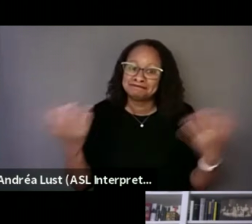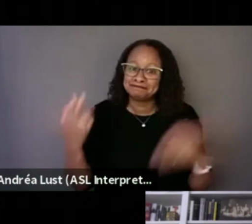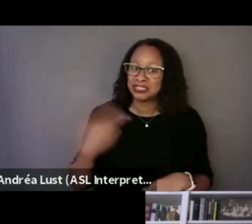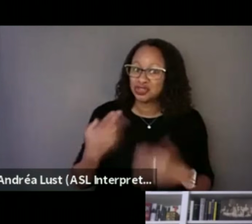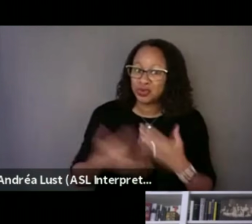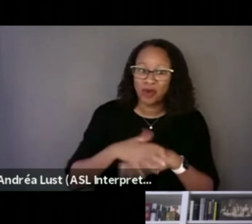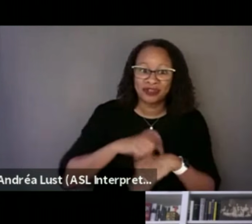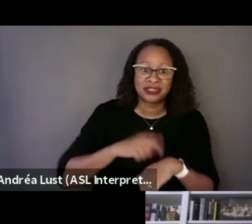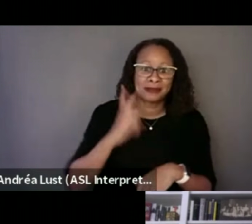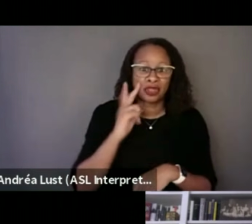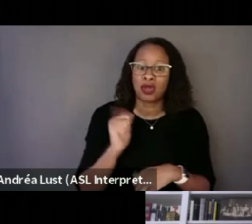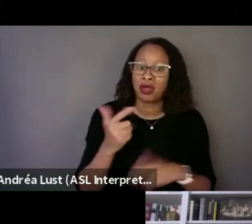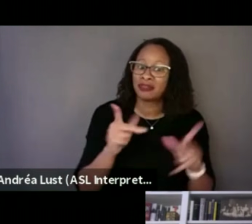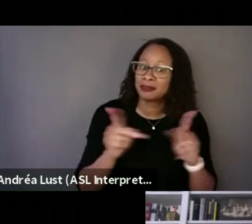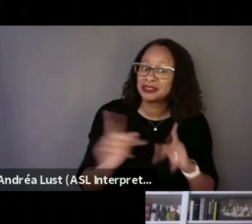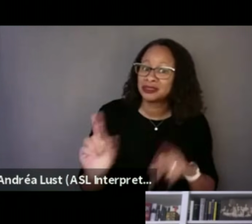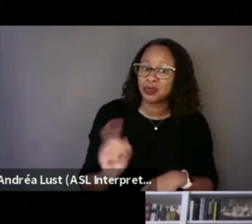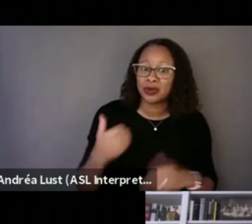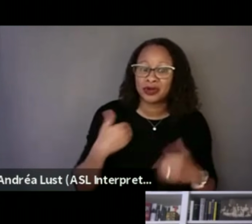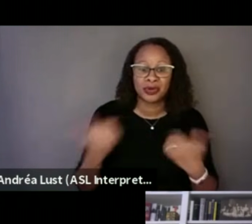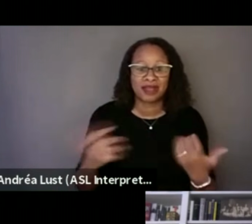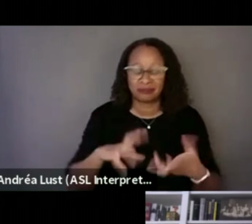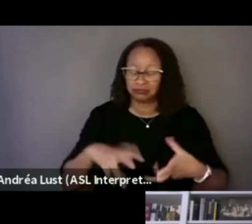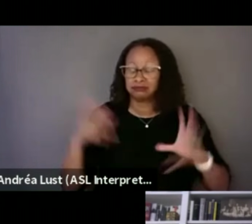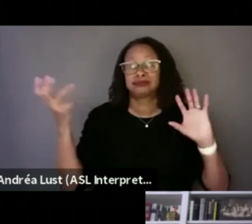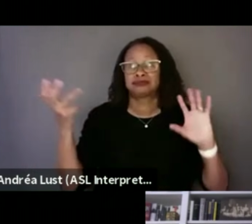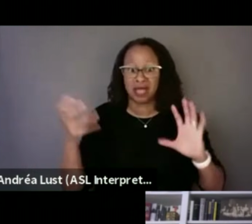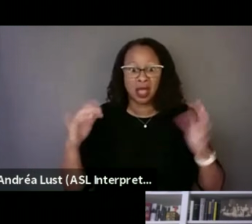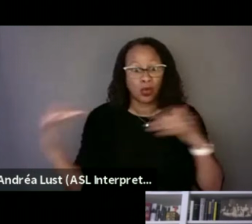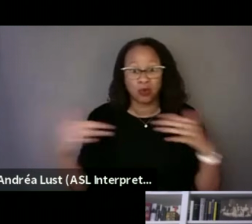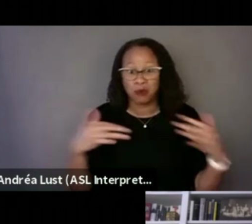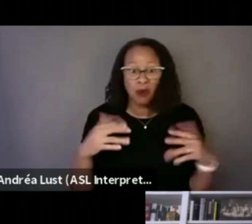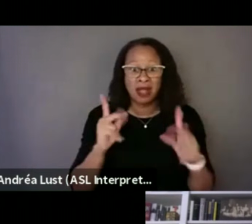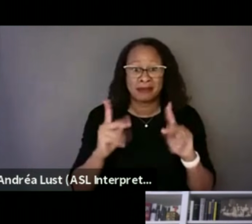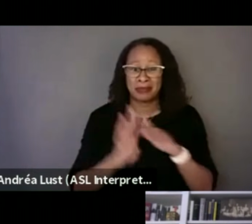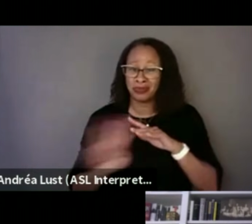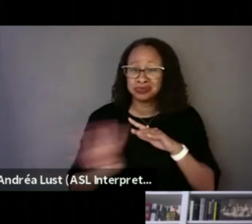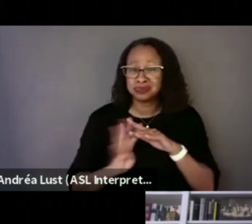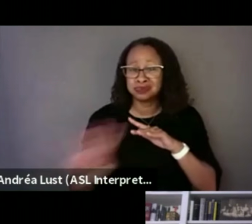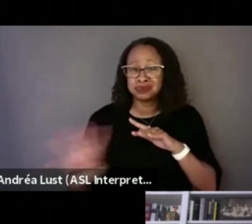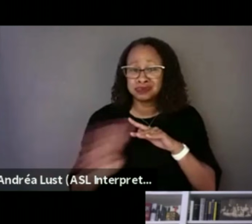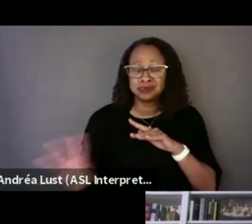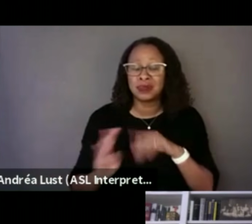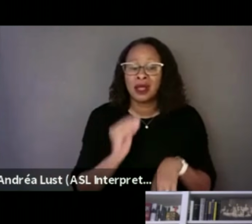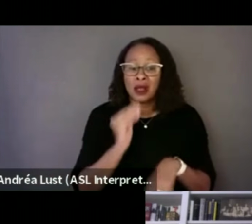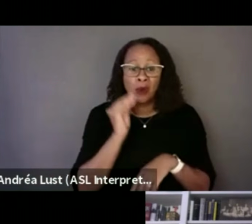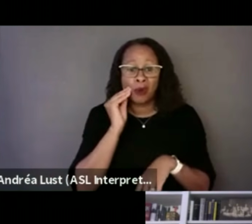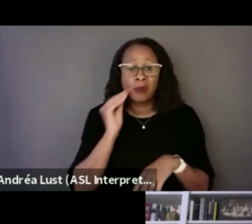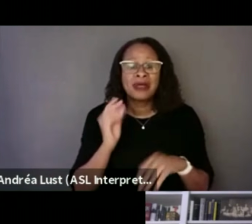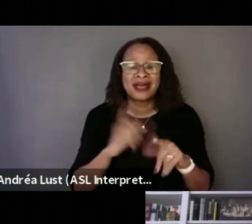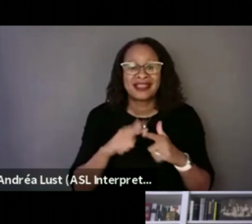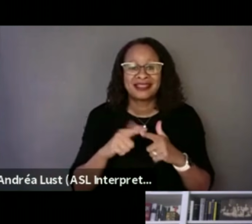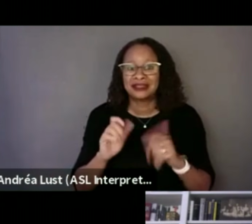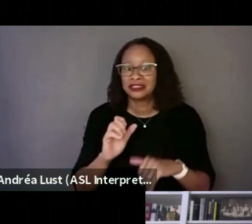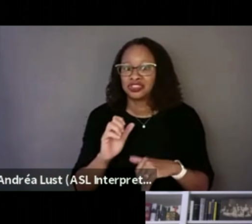look at all of the places where there's been a rupture and people have had to flee their home. And then sometimes there are decades or generations